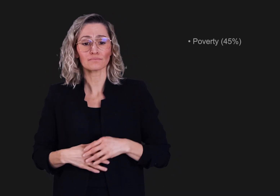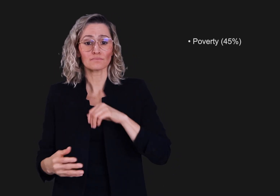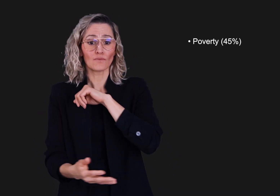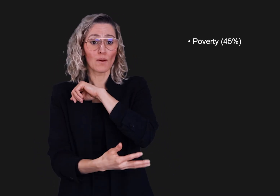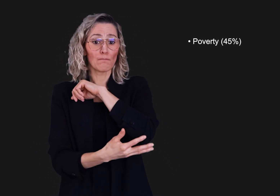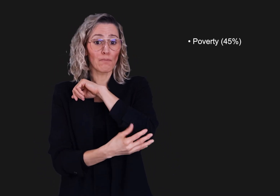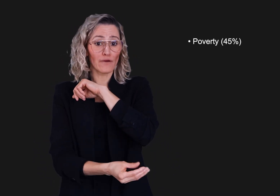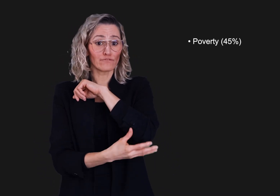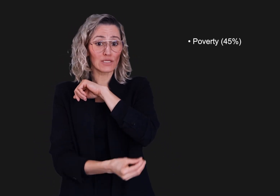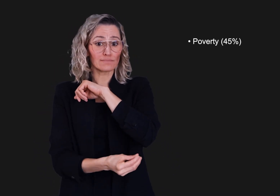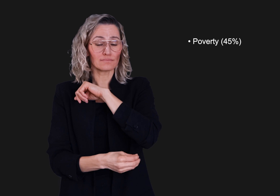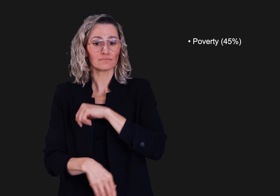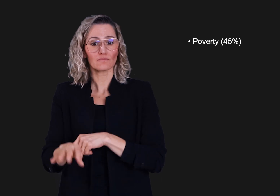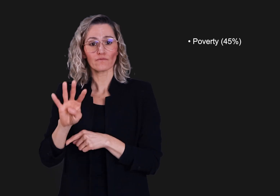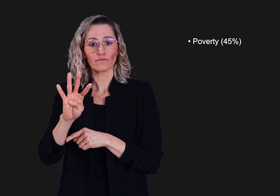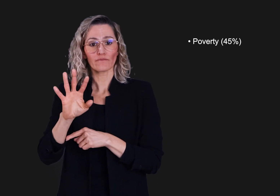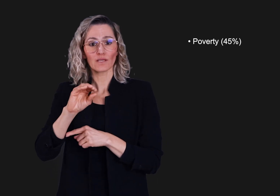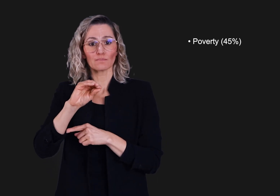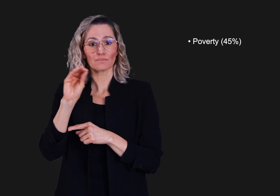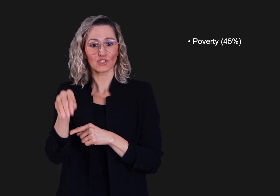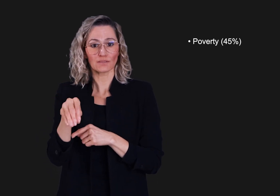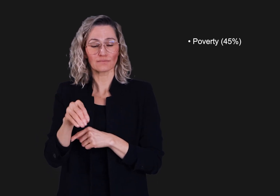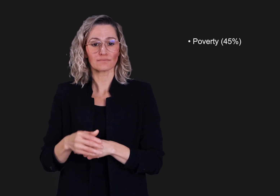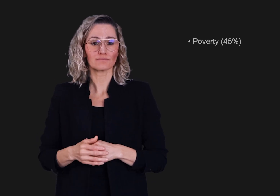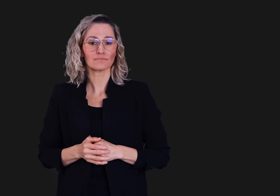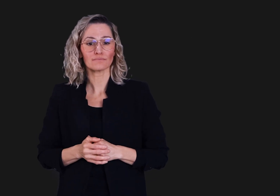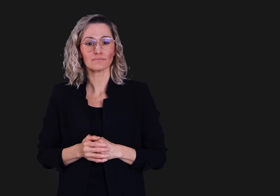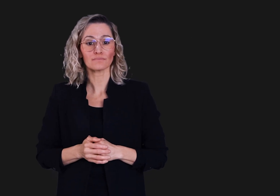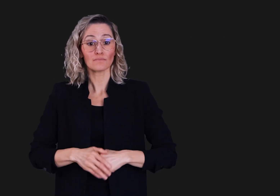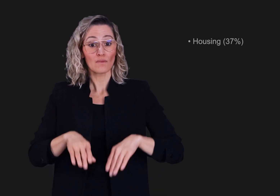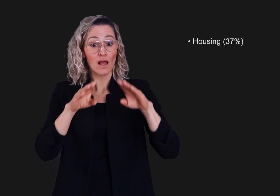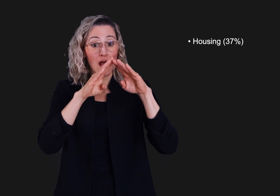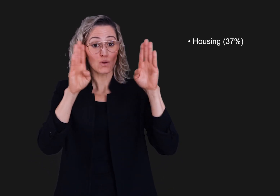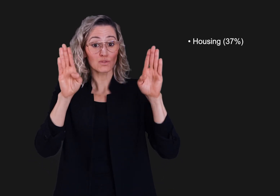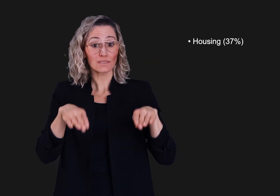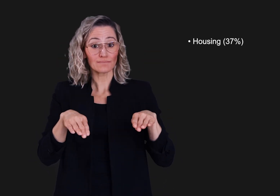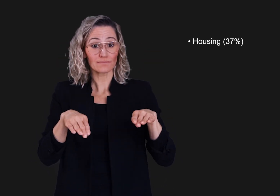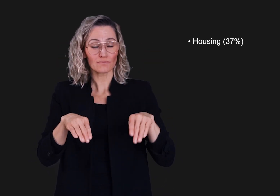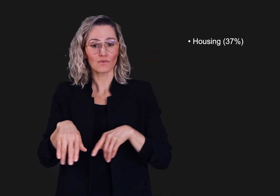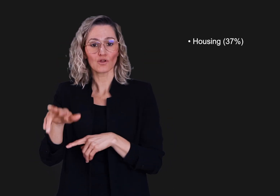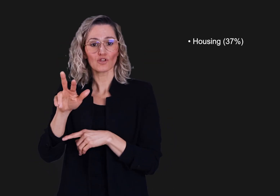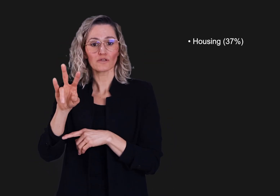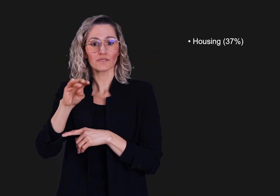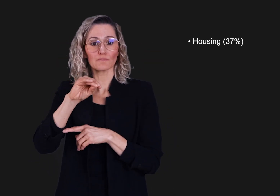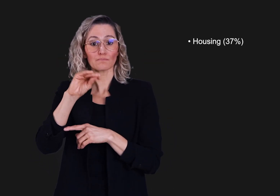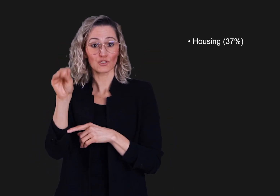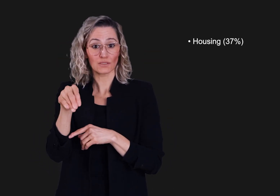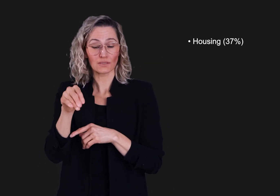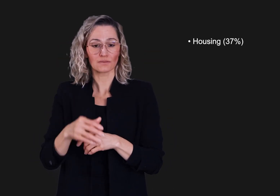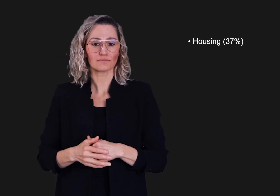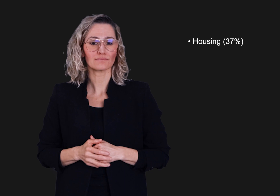• Poverty - 45% • Housing (37%)